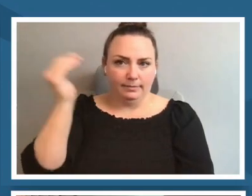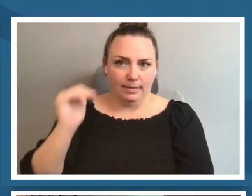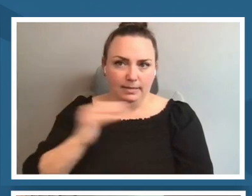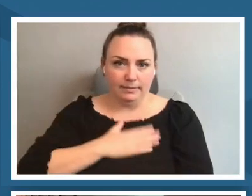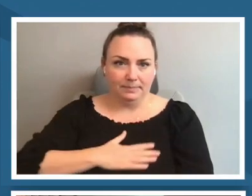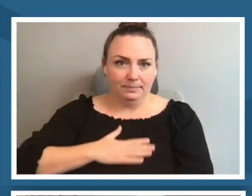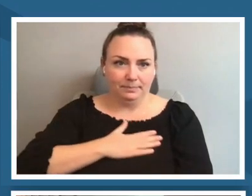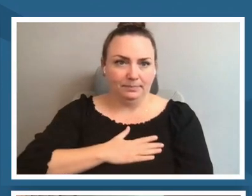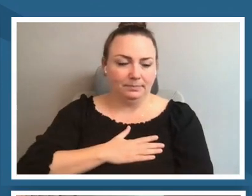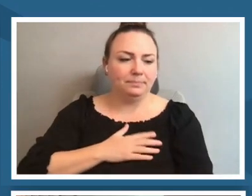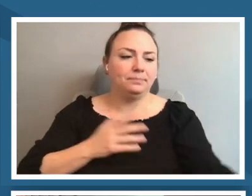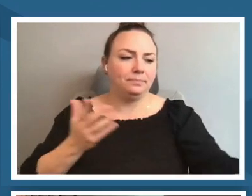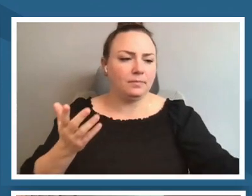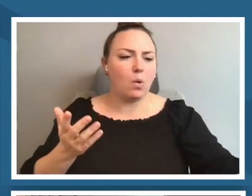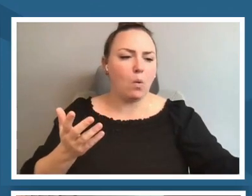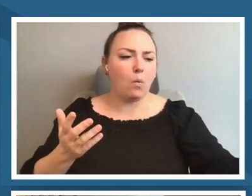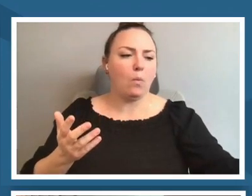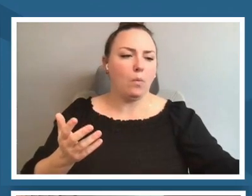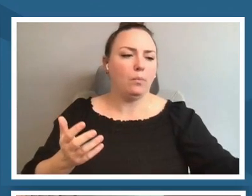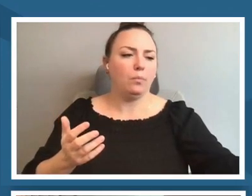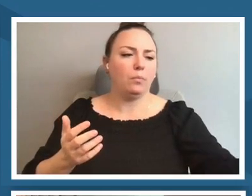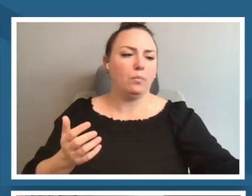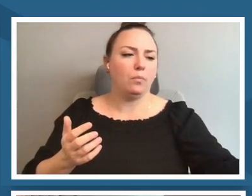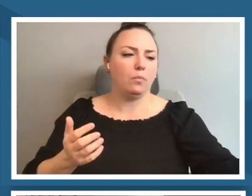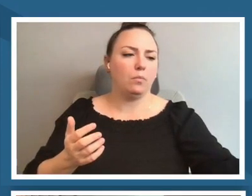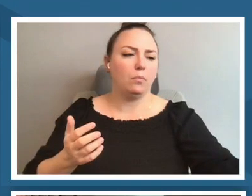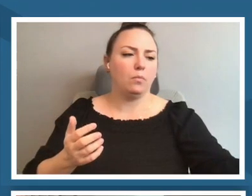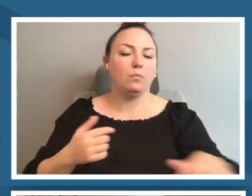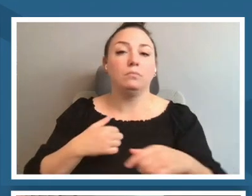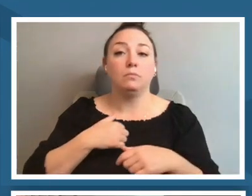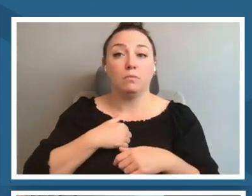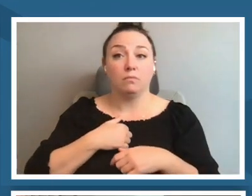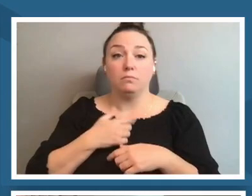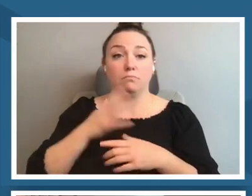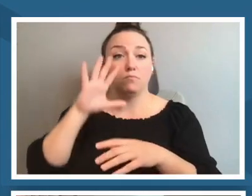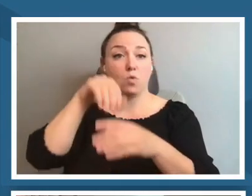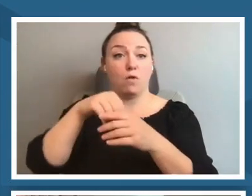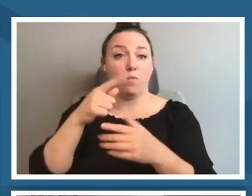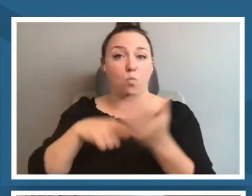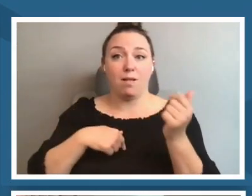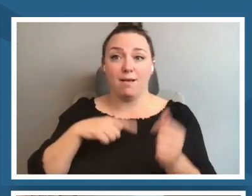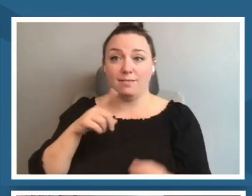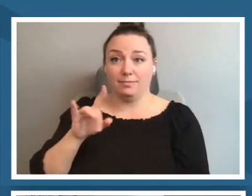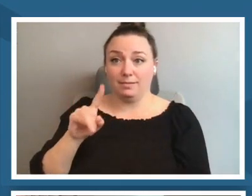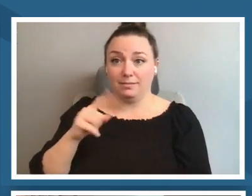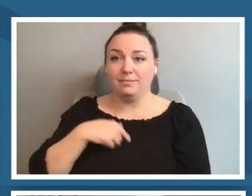part of this though what we did or what i did was to also then work with the